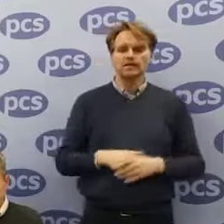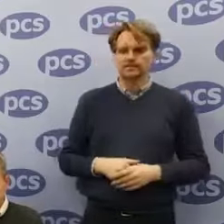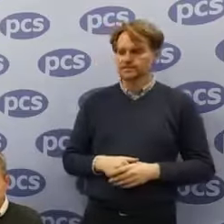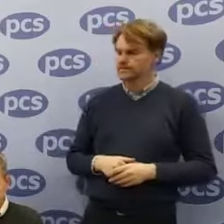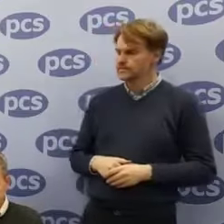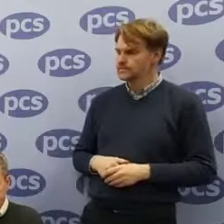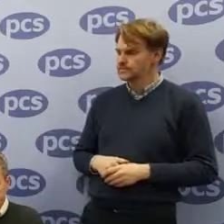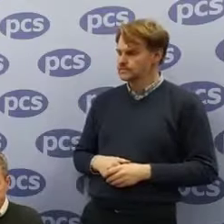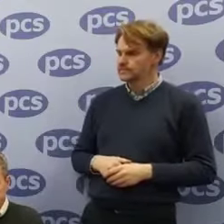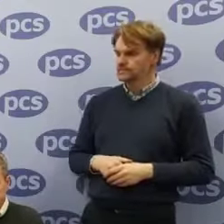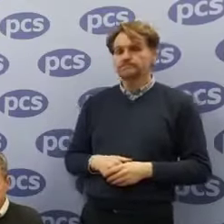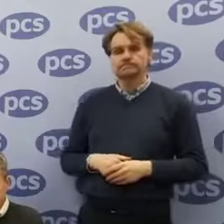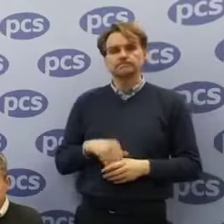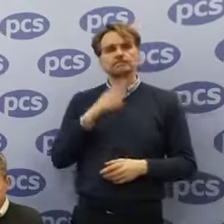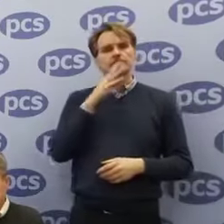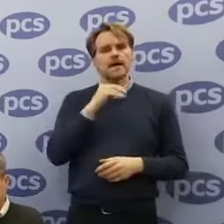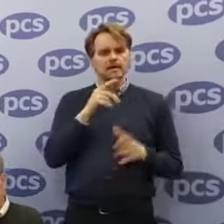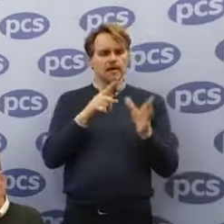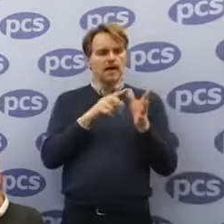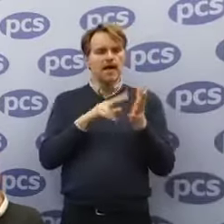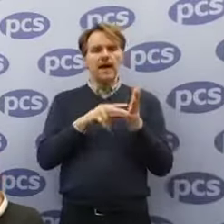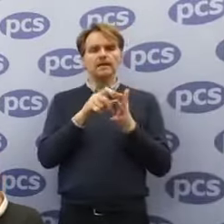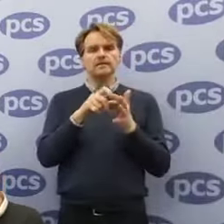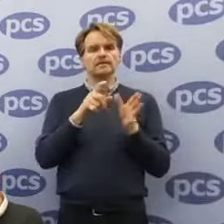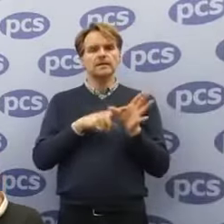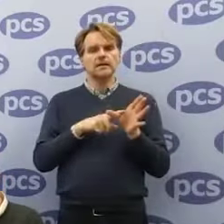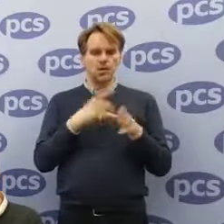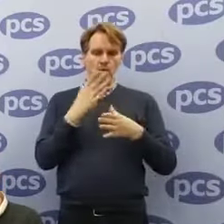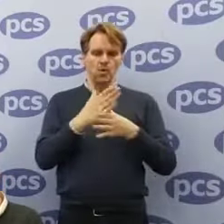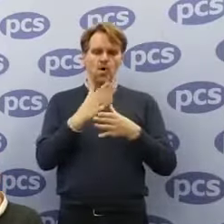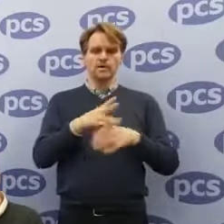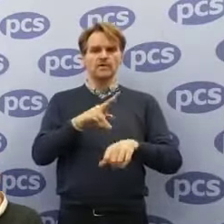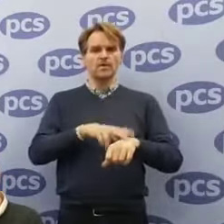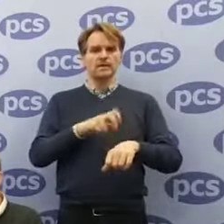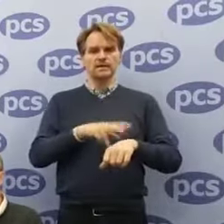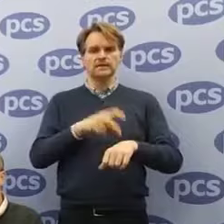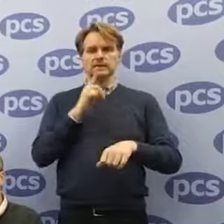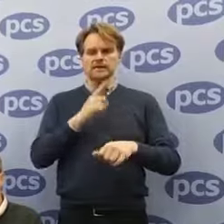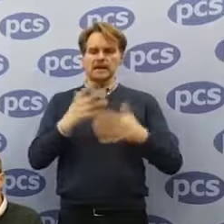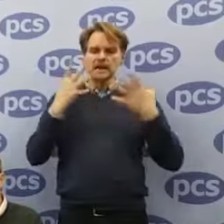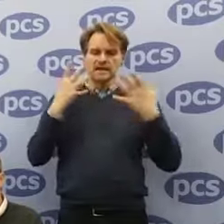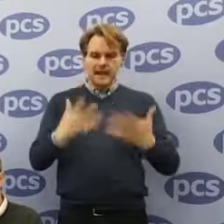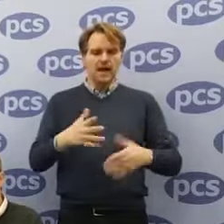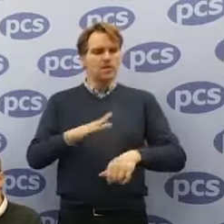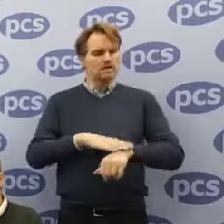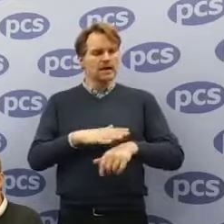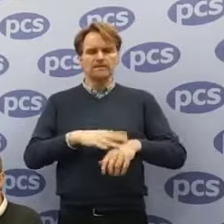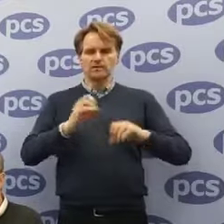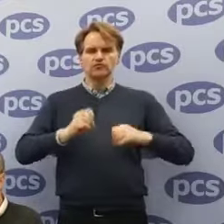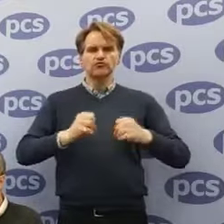Andy from the police says this is about time that we took some action, can we not organise a march in London like the